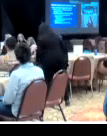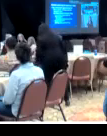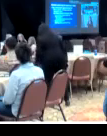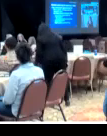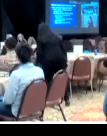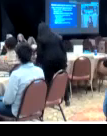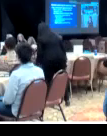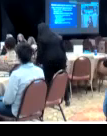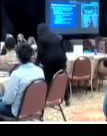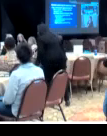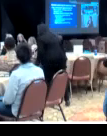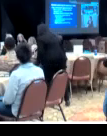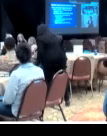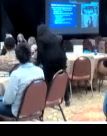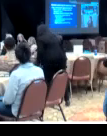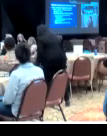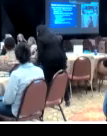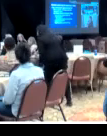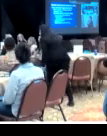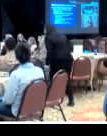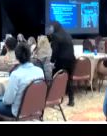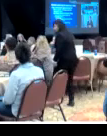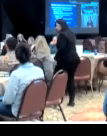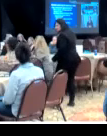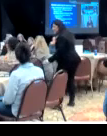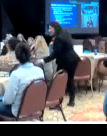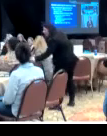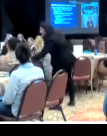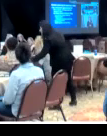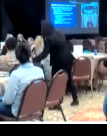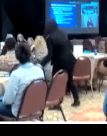Yes, it is voluntary. >> June Kailes: Okay. So do you have